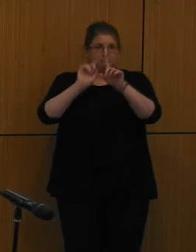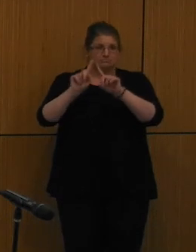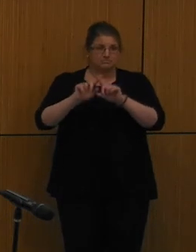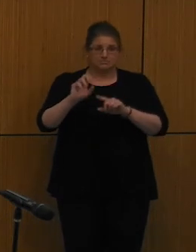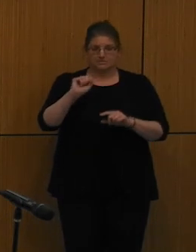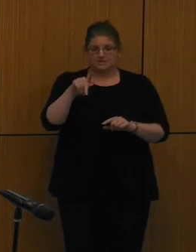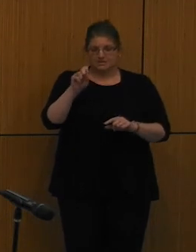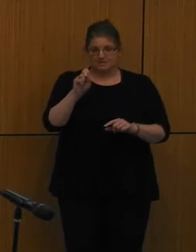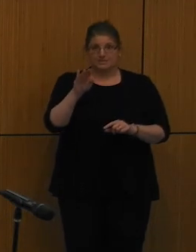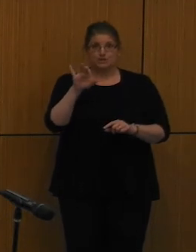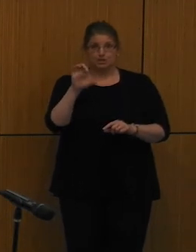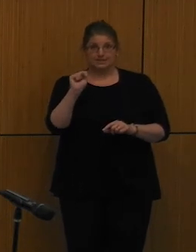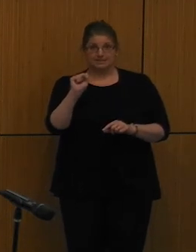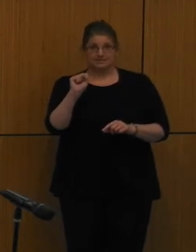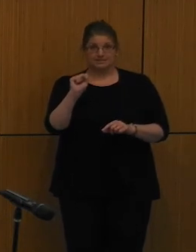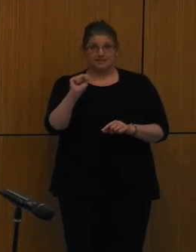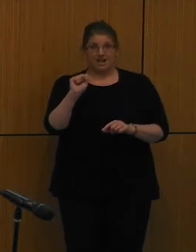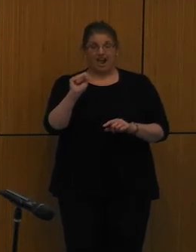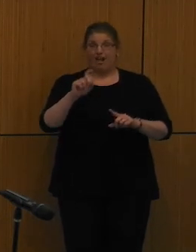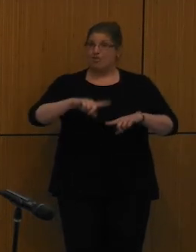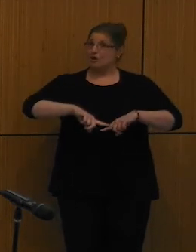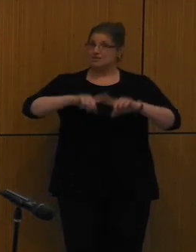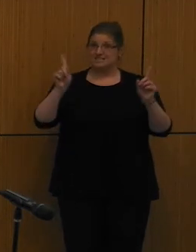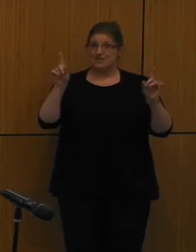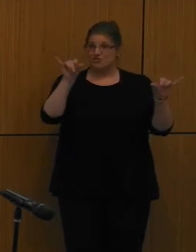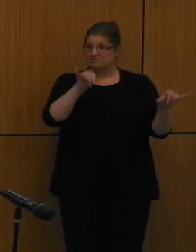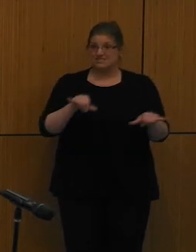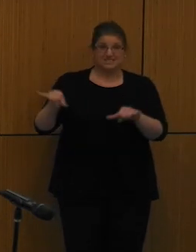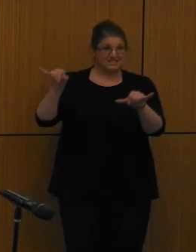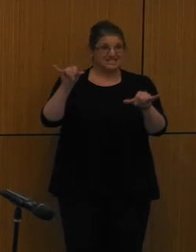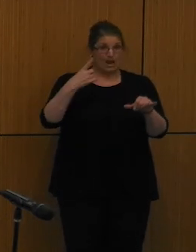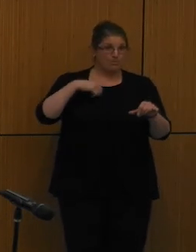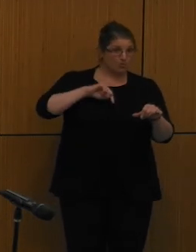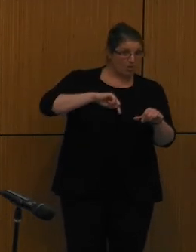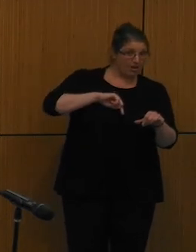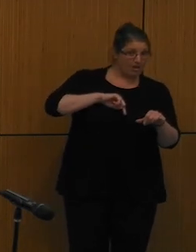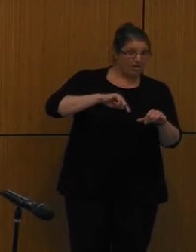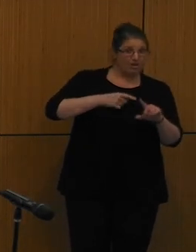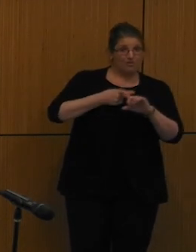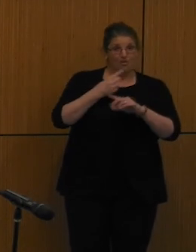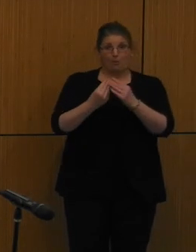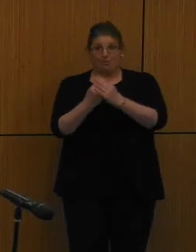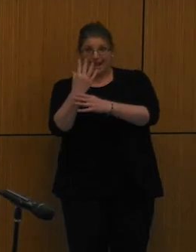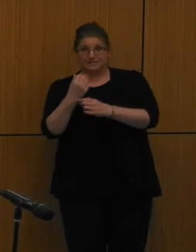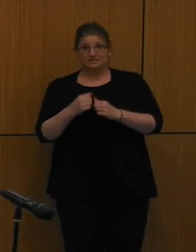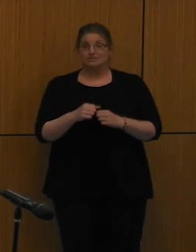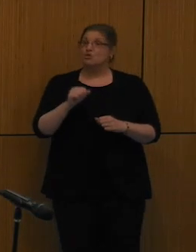that are as different as you and I are from a plant or us. You and I are from a fungus.